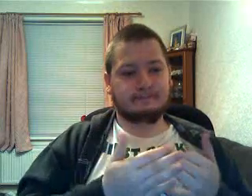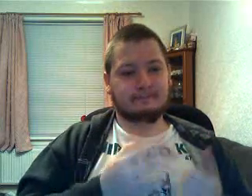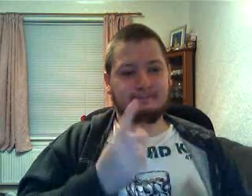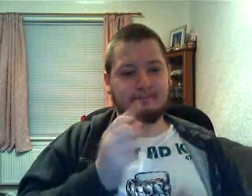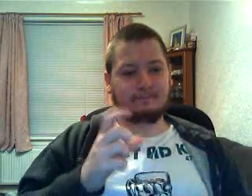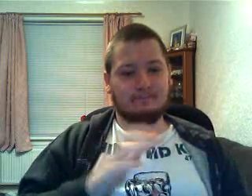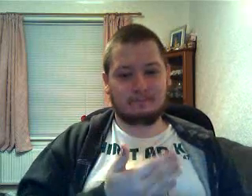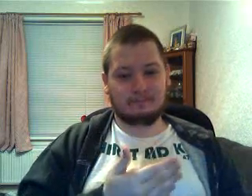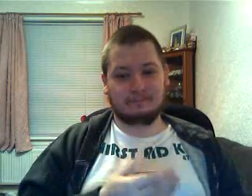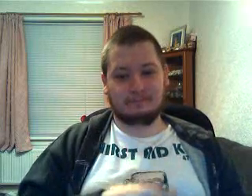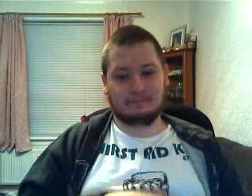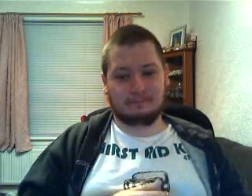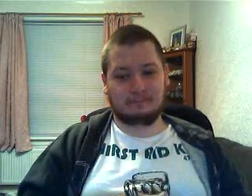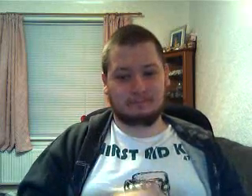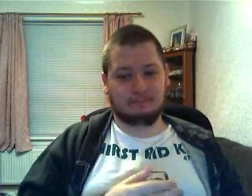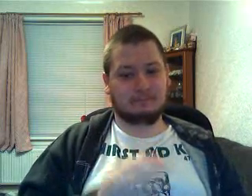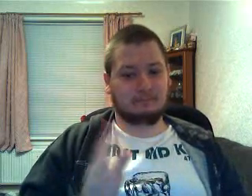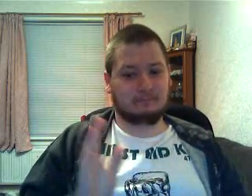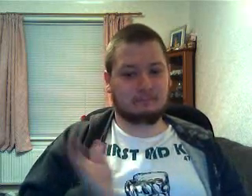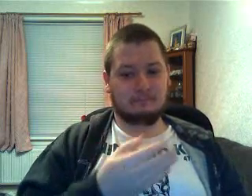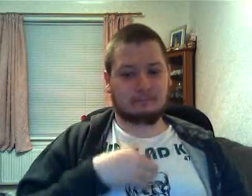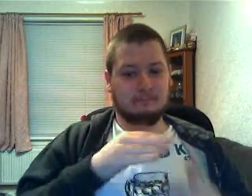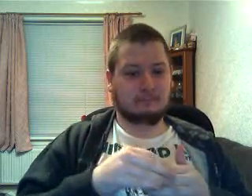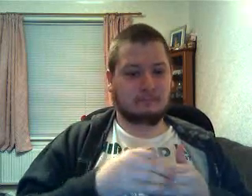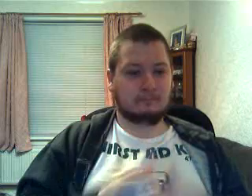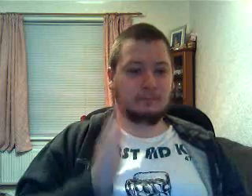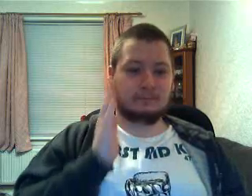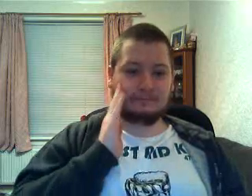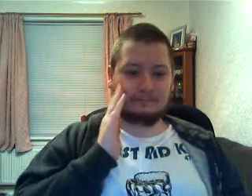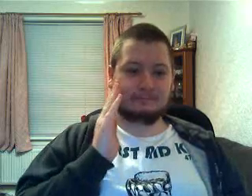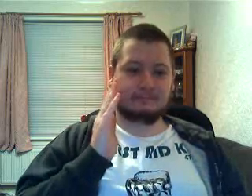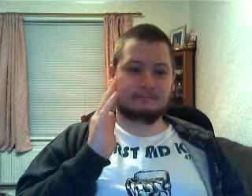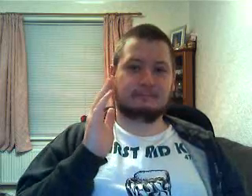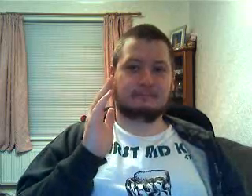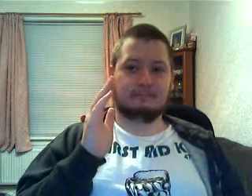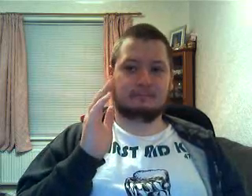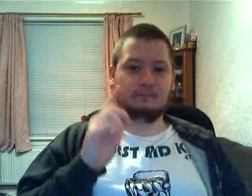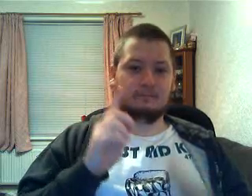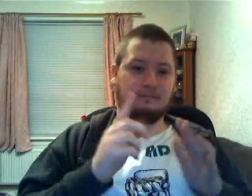until o'clock because all of my mates are sleeping